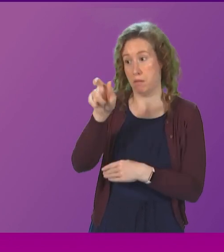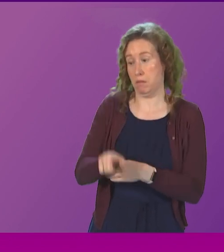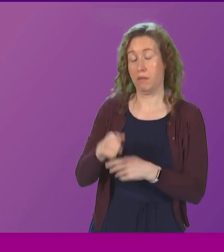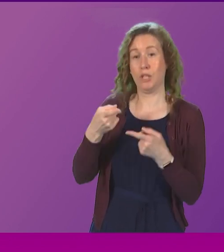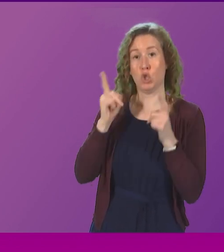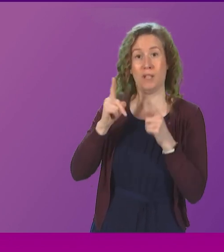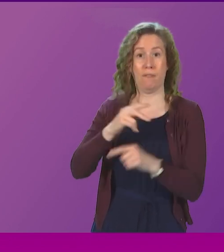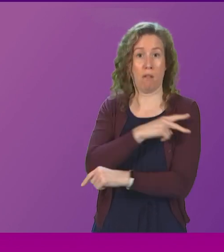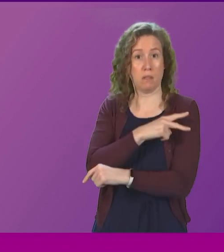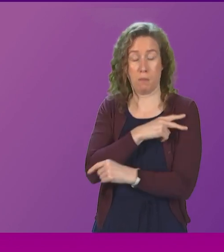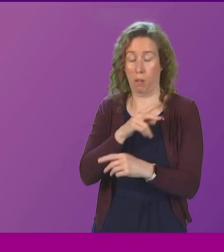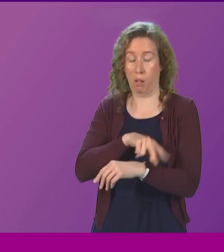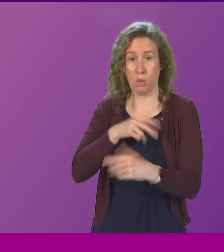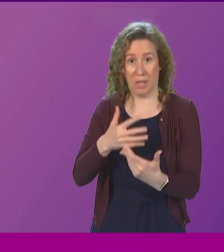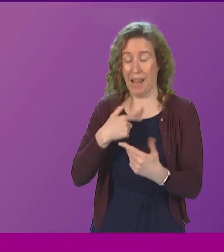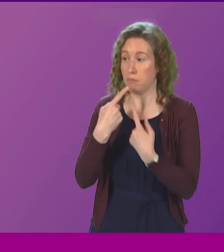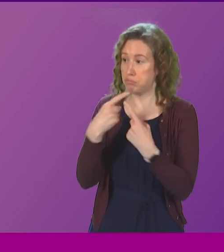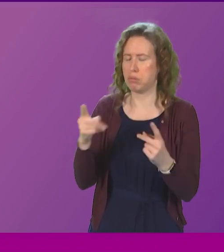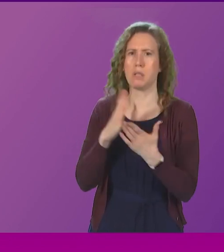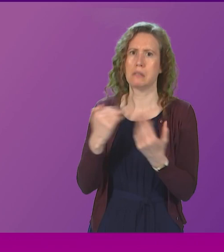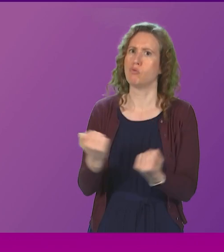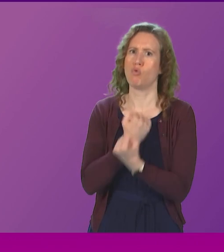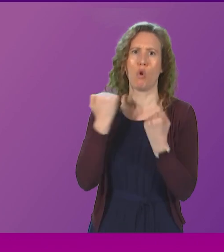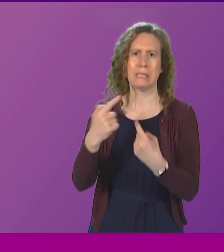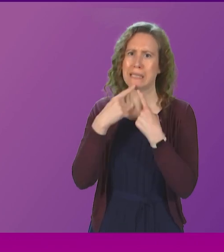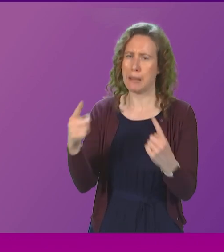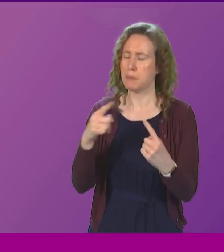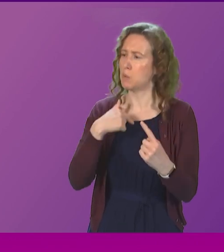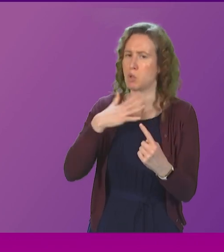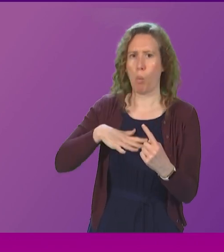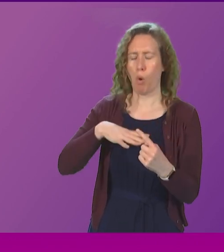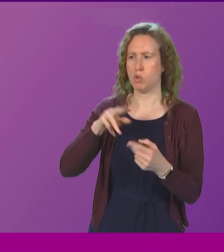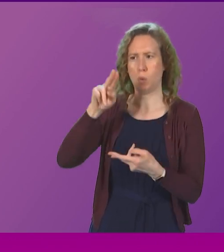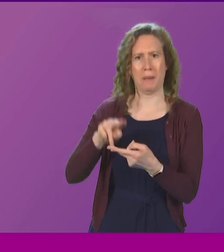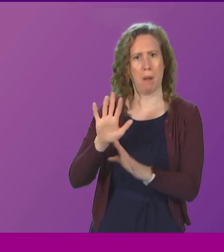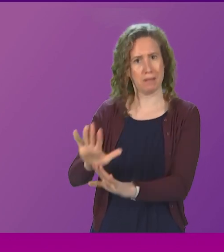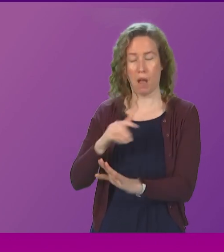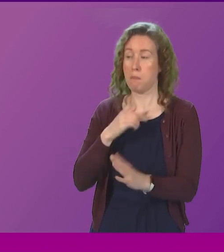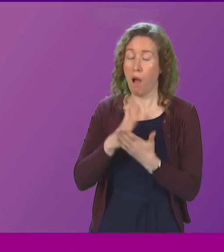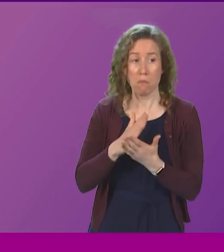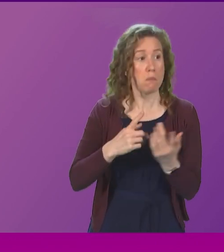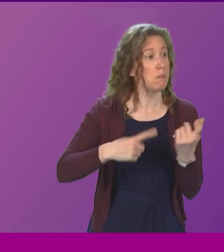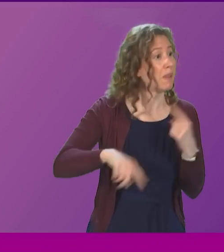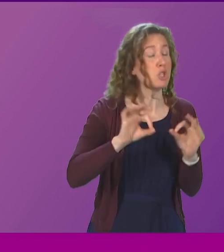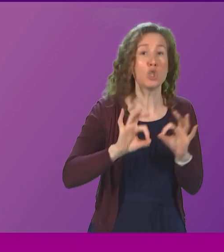However, it is important to emphasise that not a single organisation or institution is